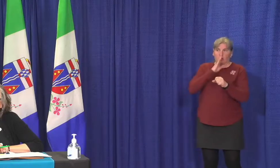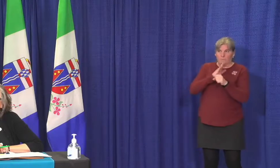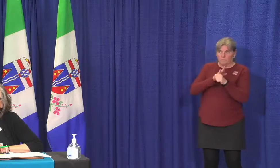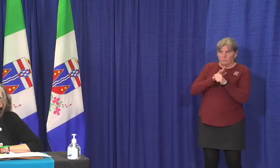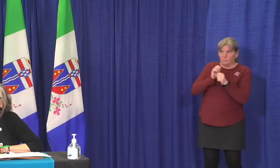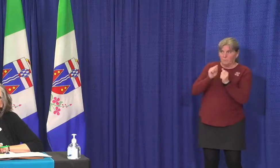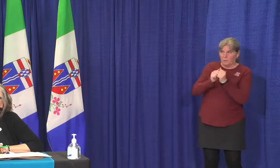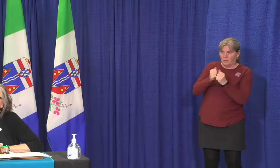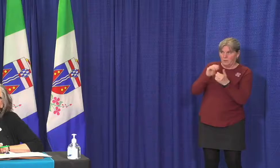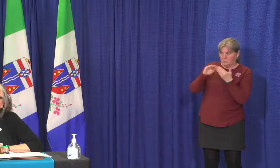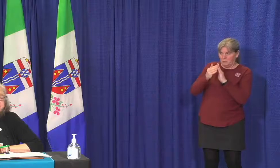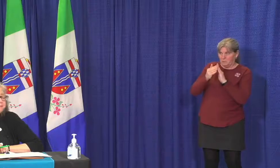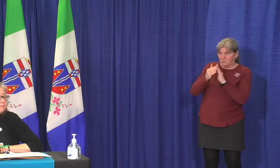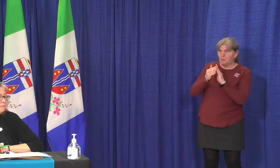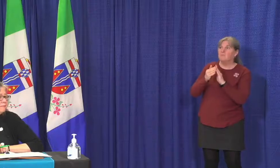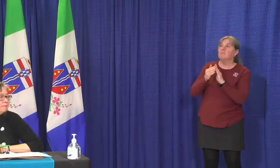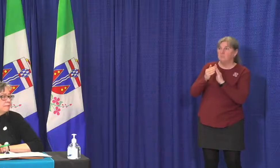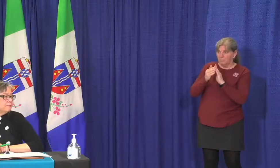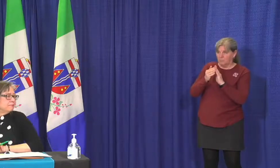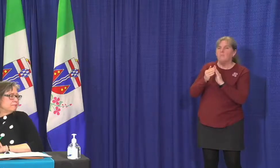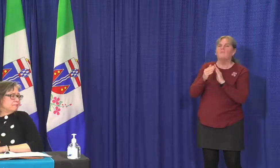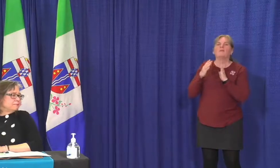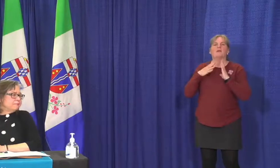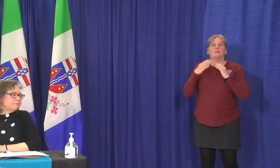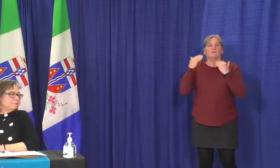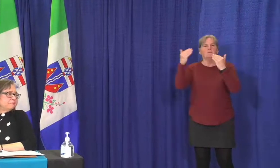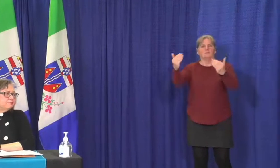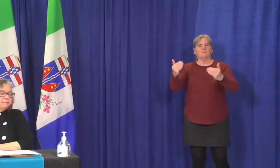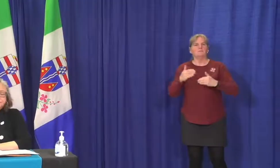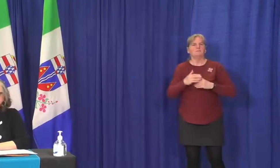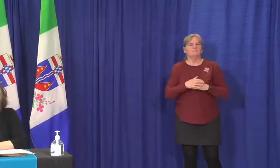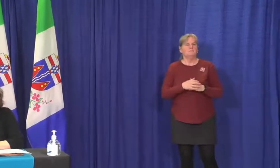accurate and up to date and made sure communities were aware it